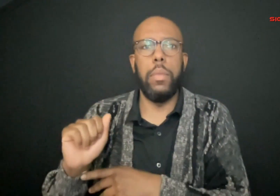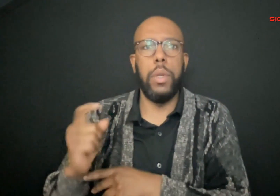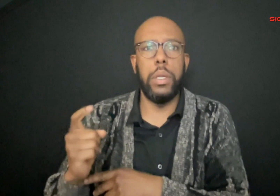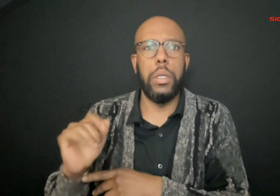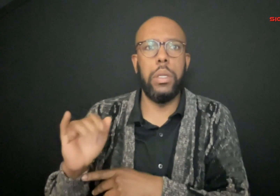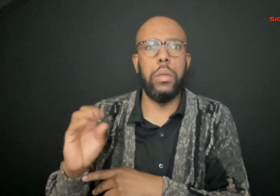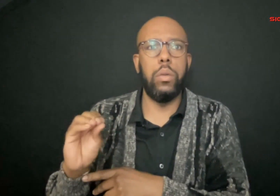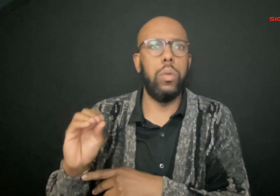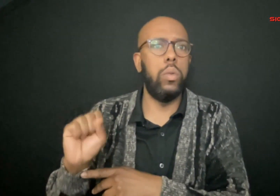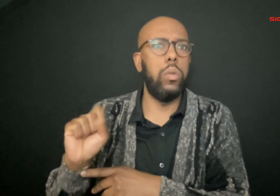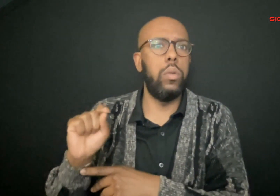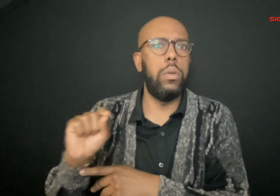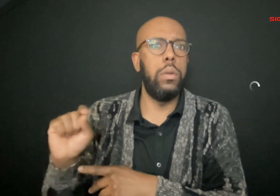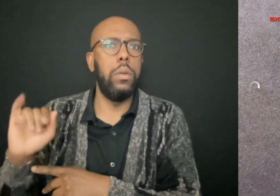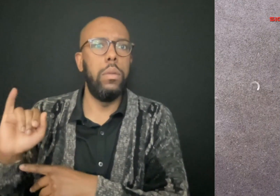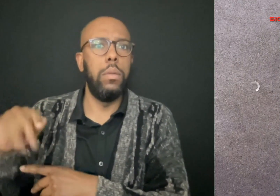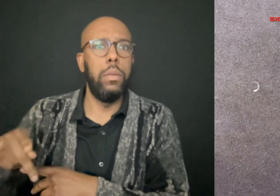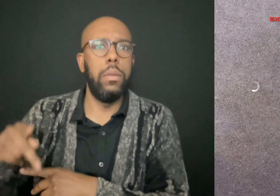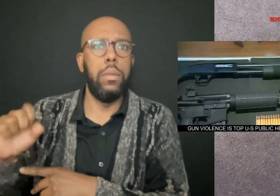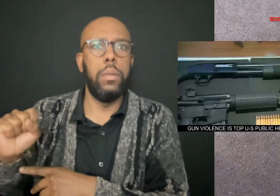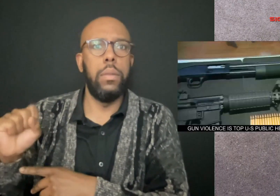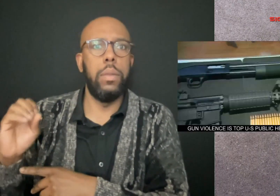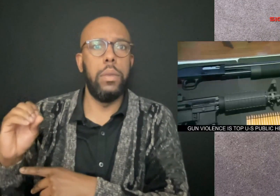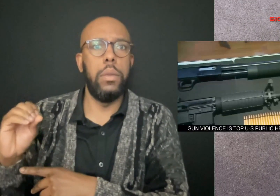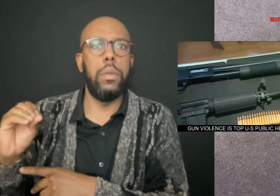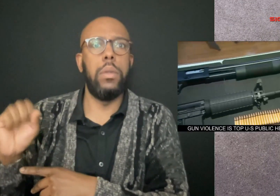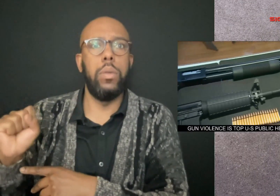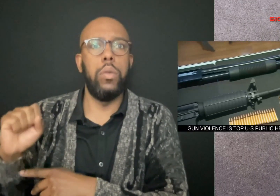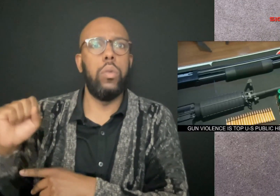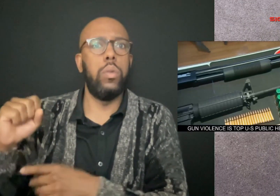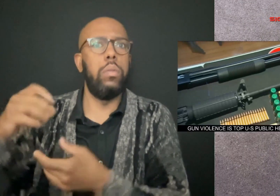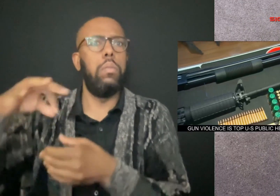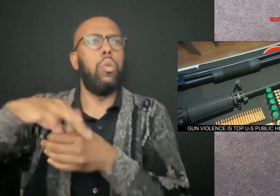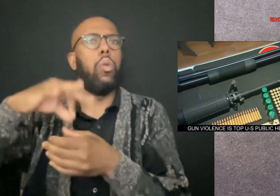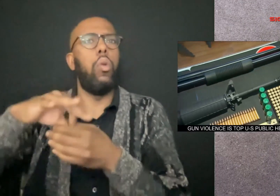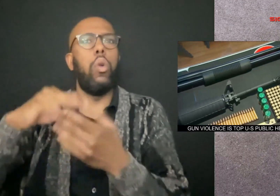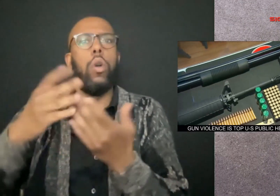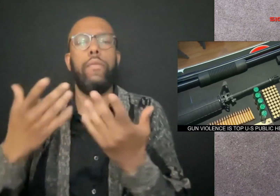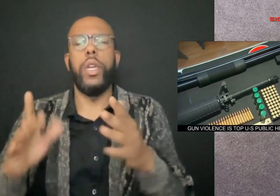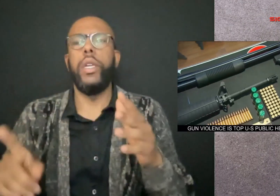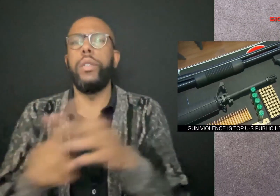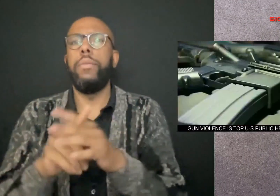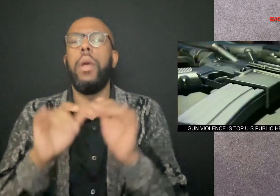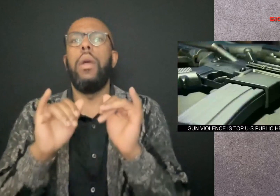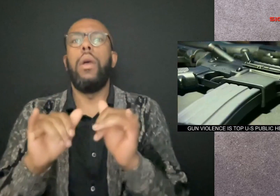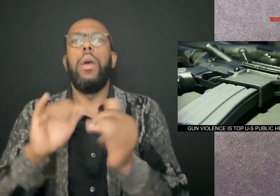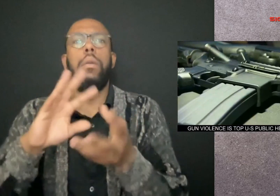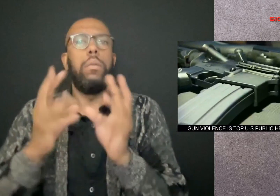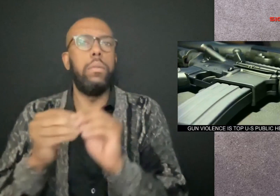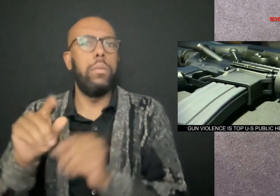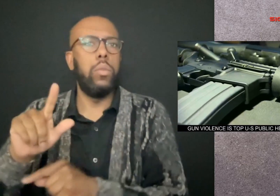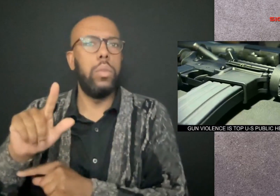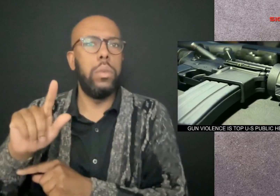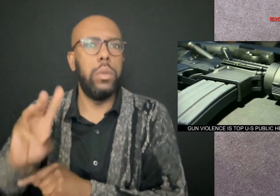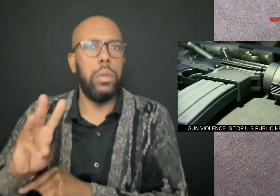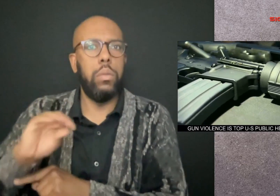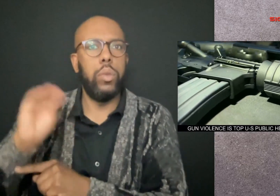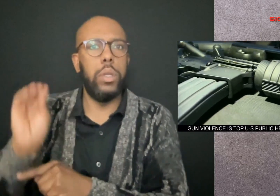According to a new Axio Ipsos poll, 26% of Americans say access to guns is the number one